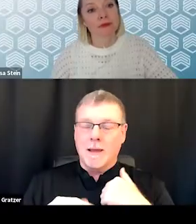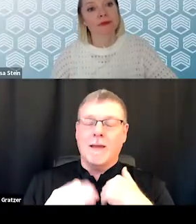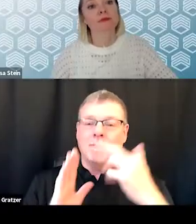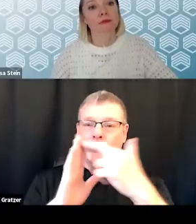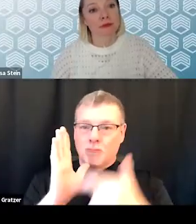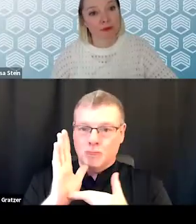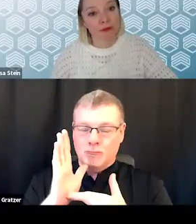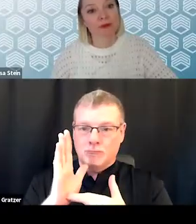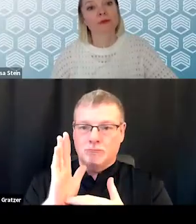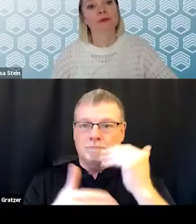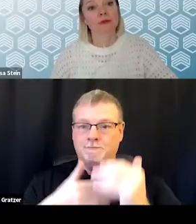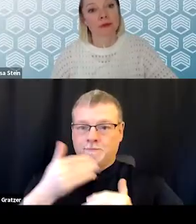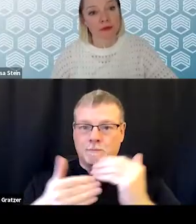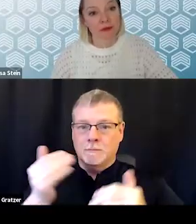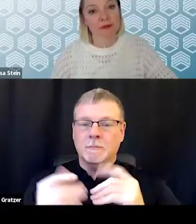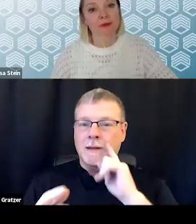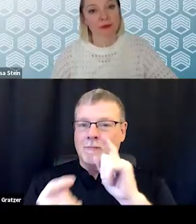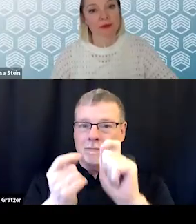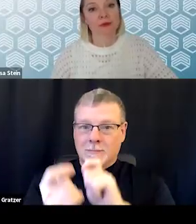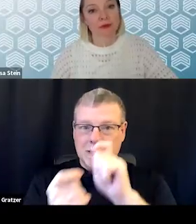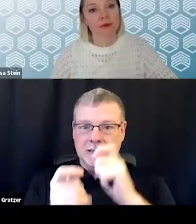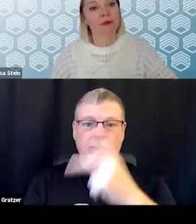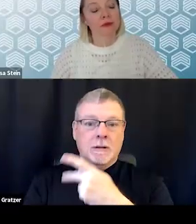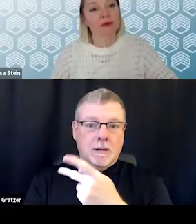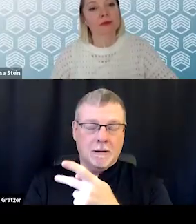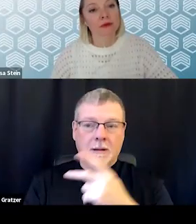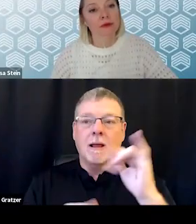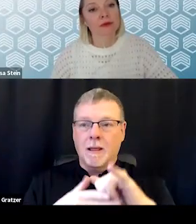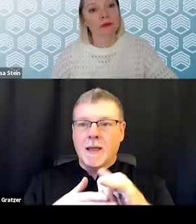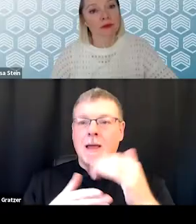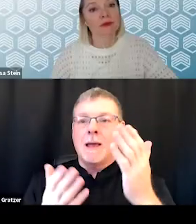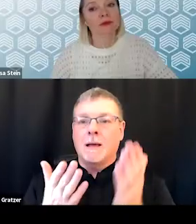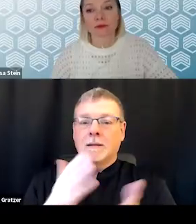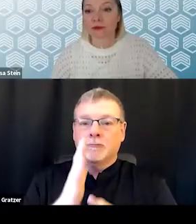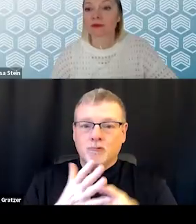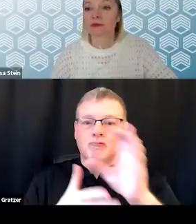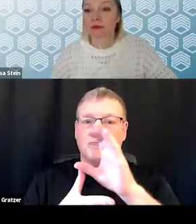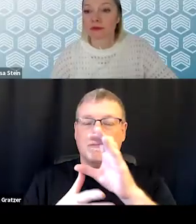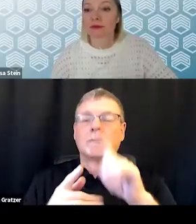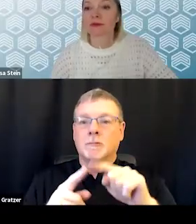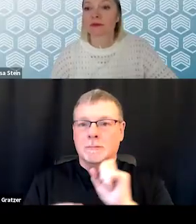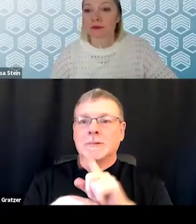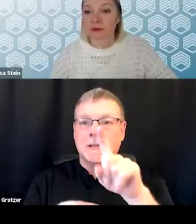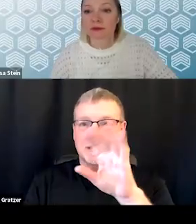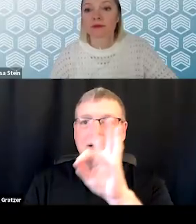for very specific types of calls that might meet criteria to send to 988.